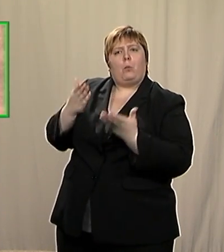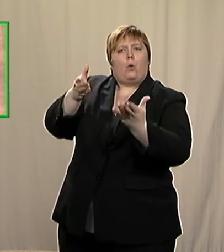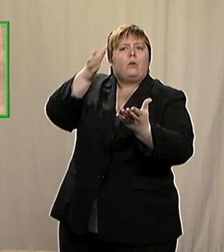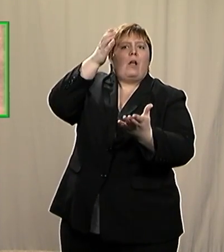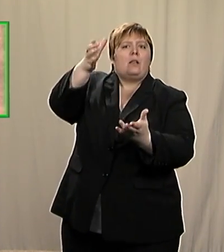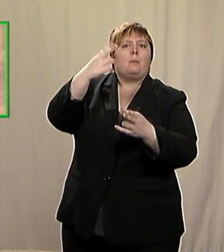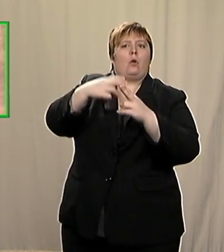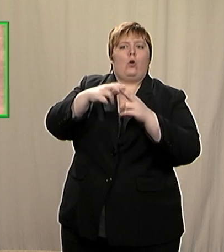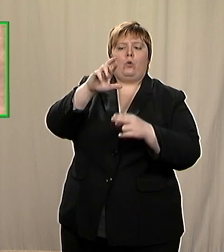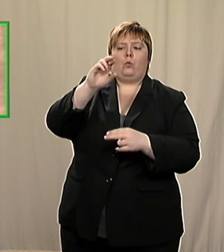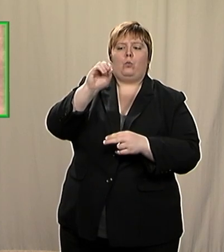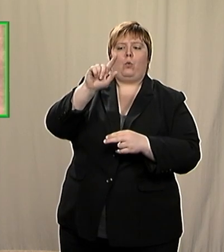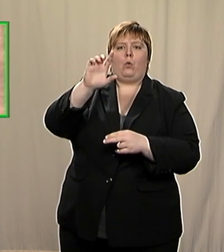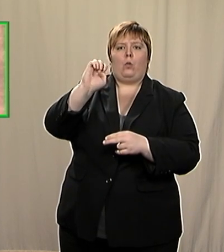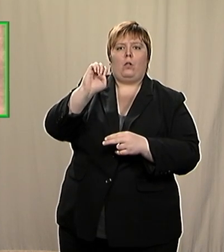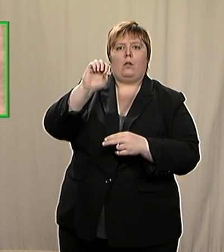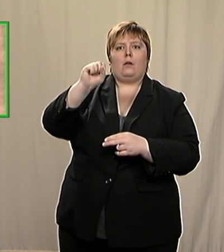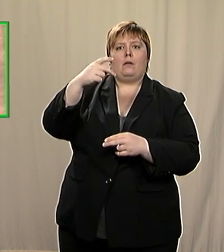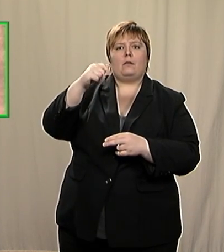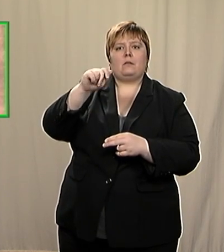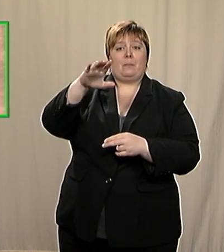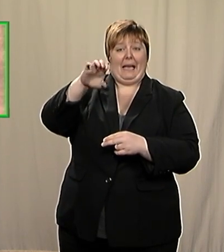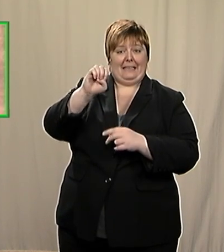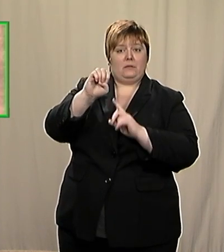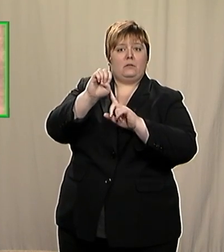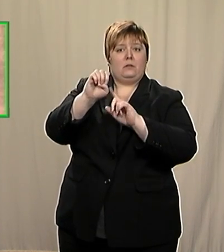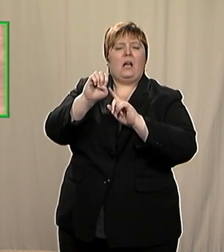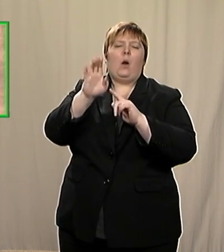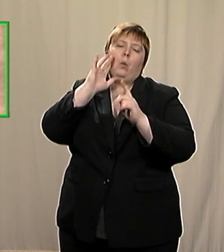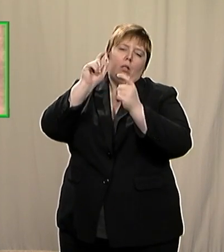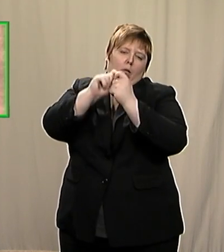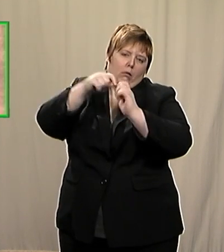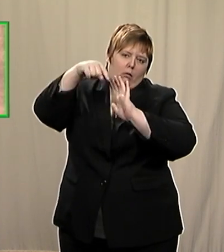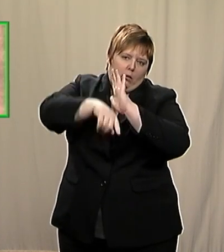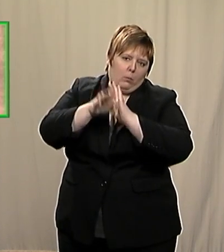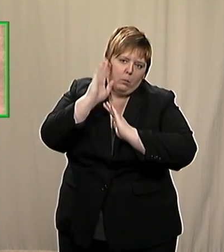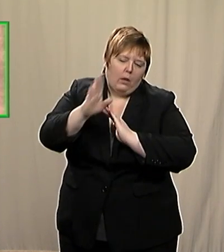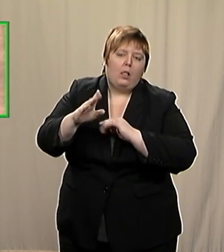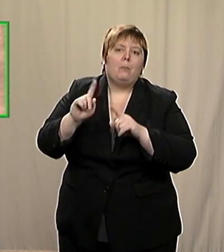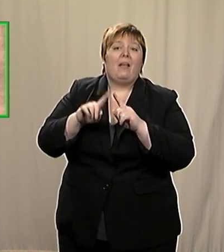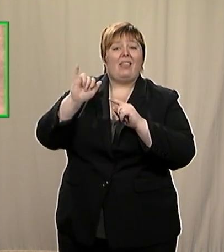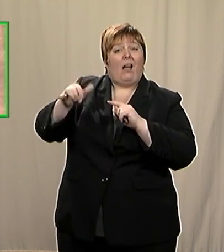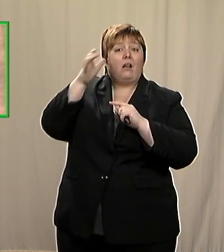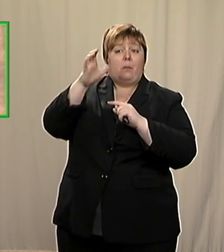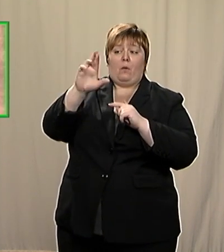I'll talk about the details of that in a second. The idea of role space is it's dynamic and changes